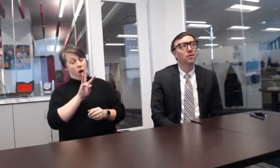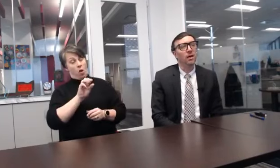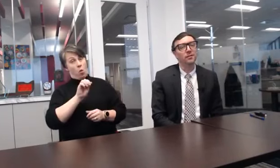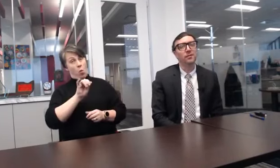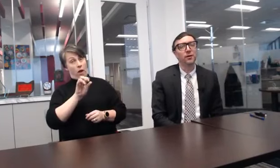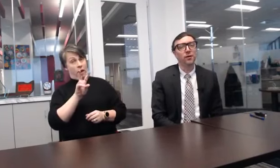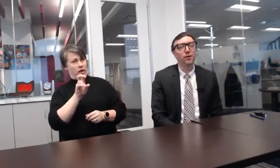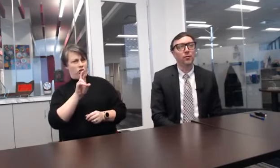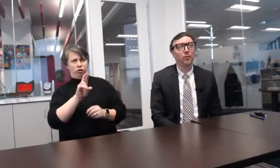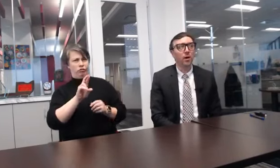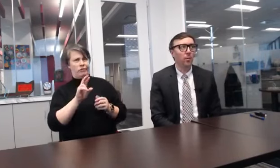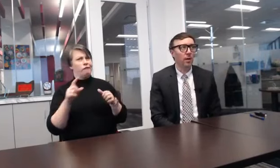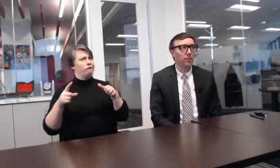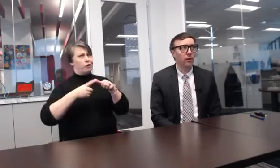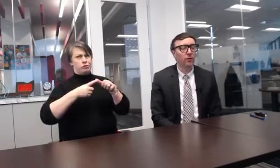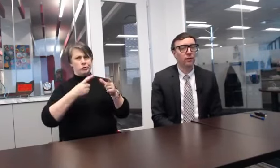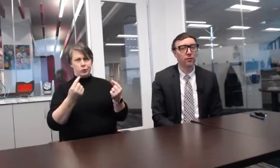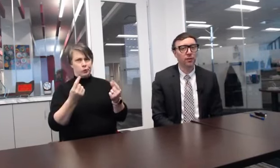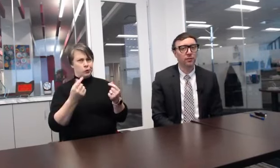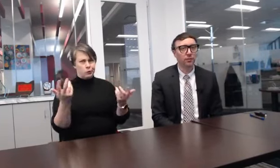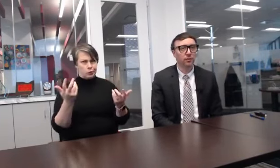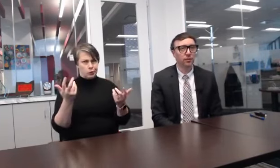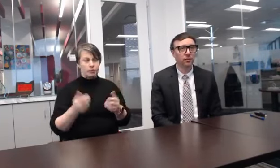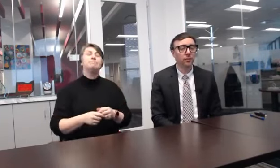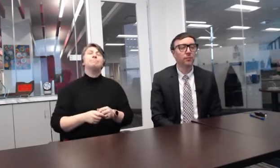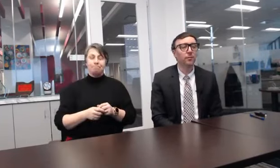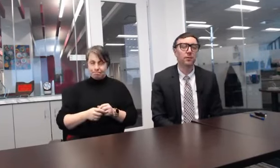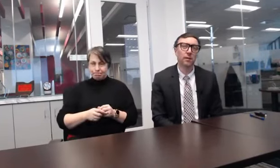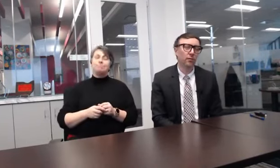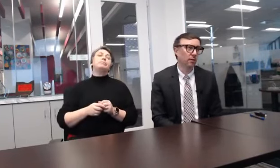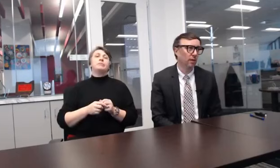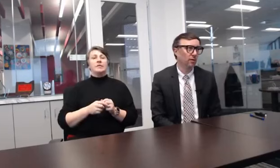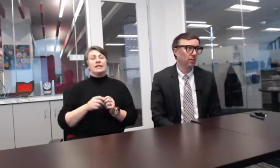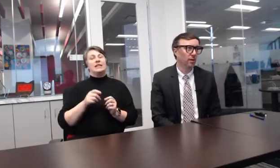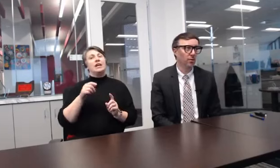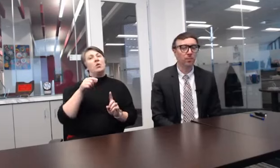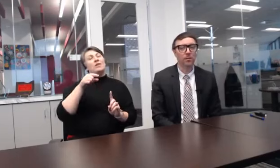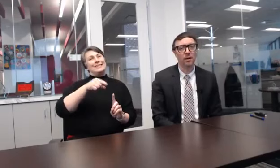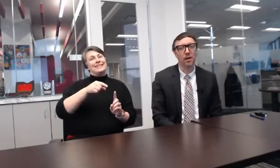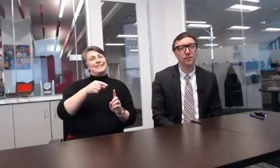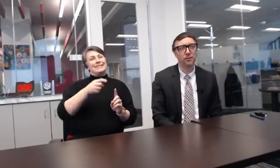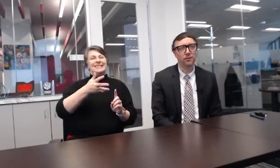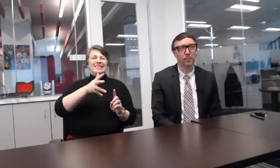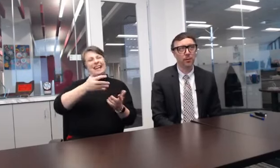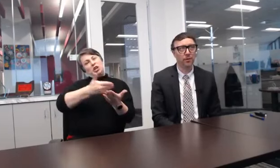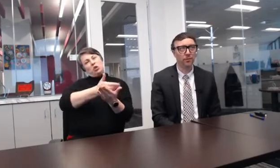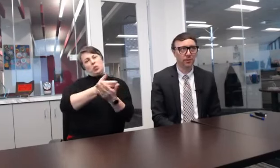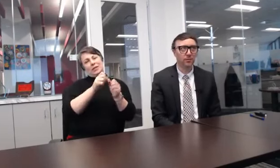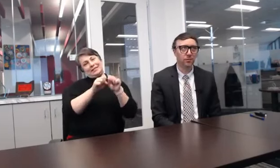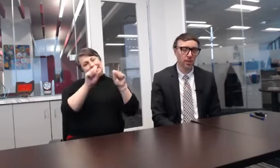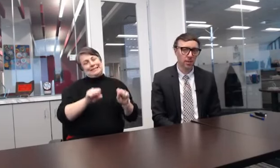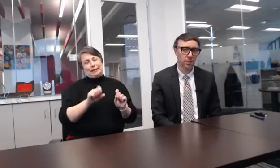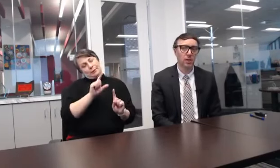Yeah, so if you want a waiver, through this new system, it's really not that new anymore, but as of September 1st, 2018,